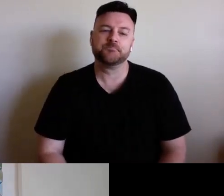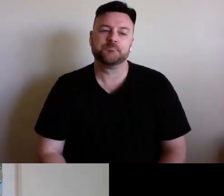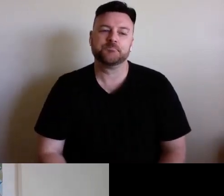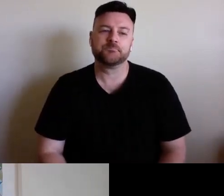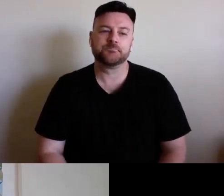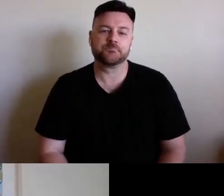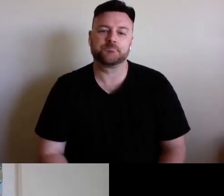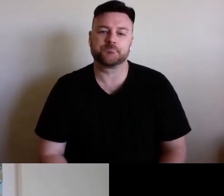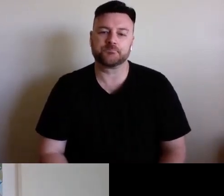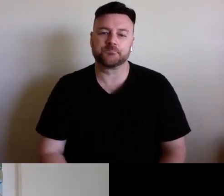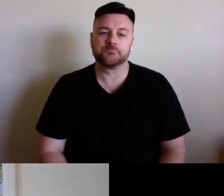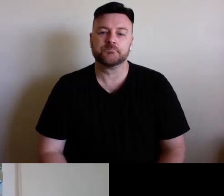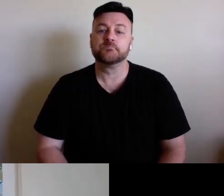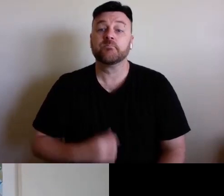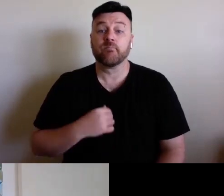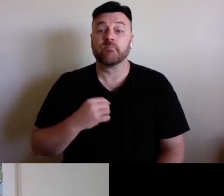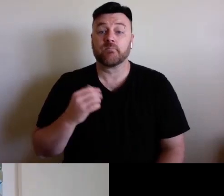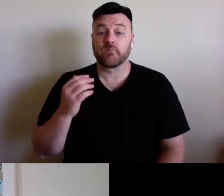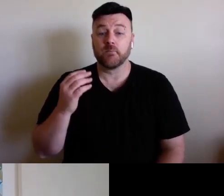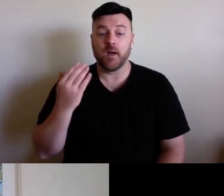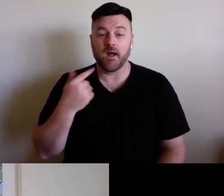organisation. >> Great. Thanks, Peter. I'm really excited to see